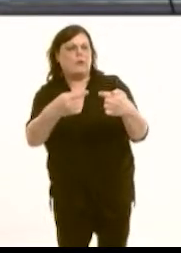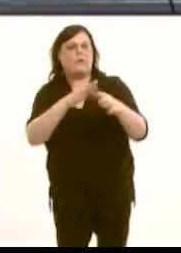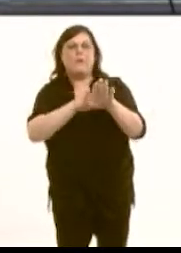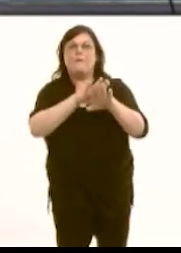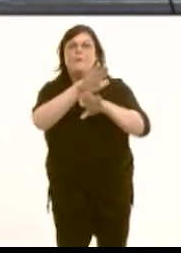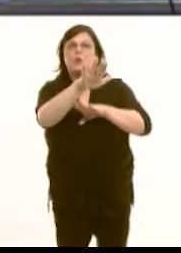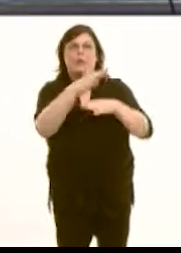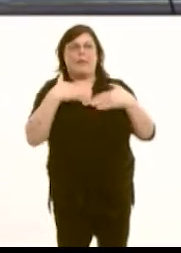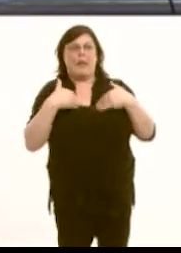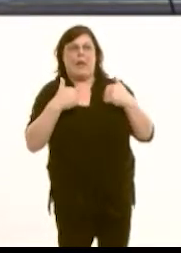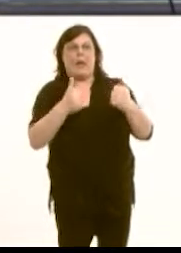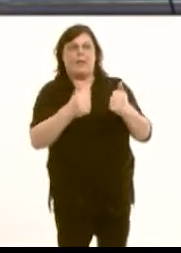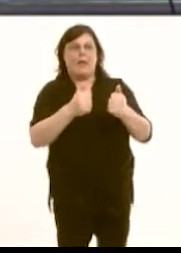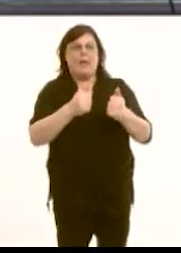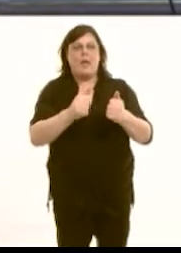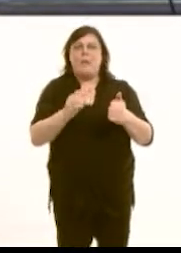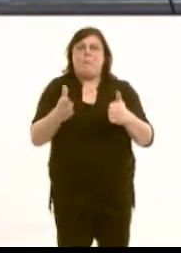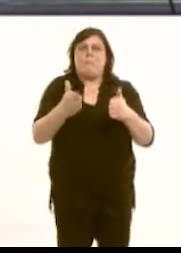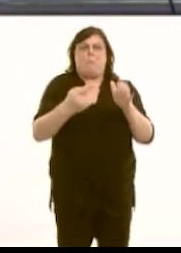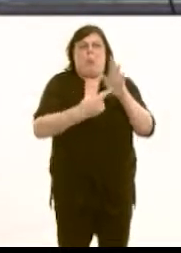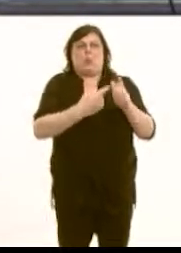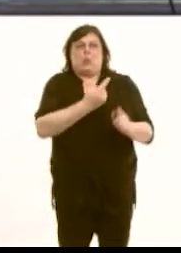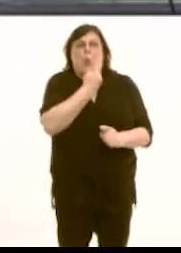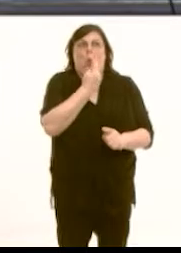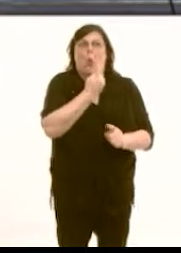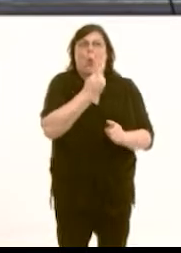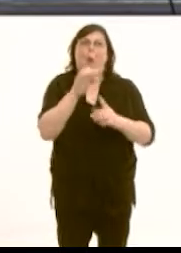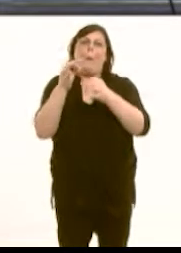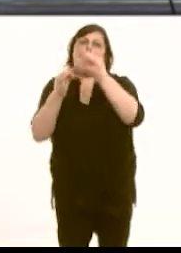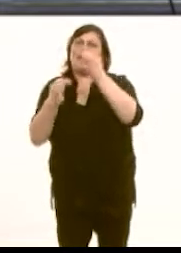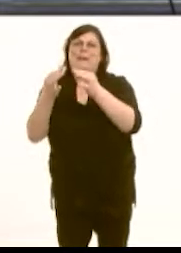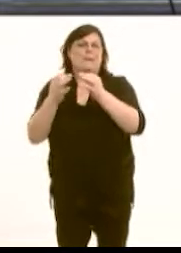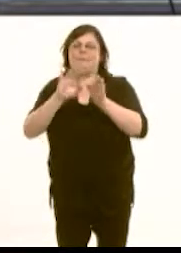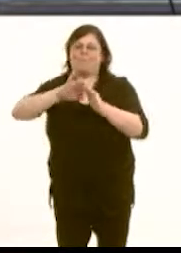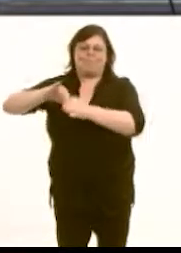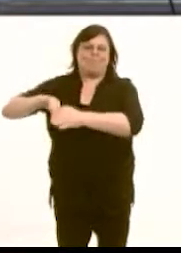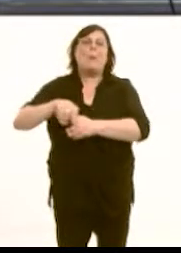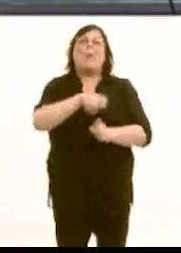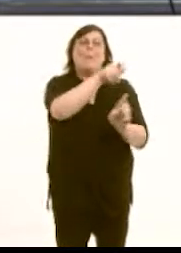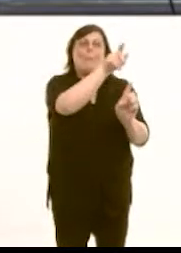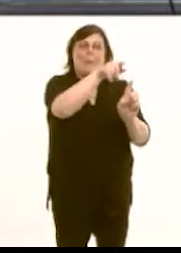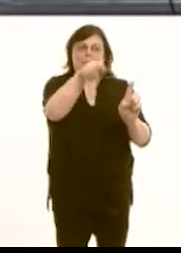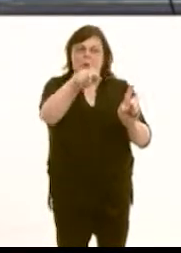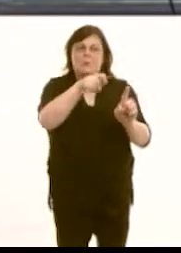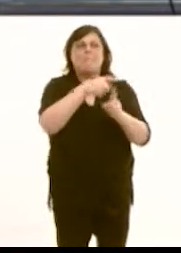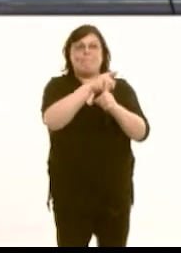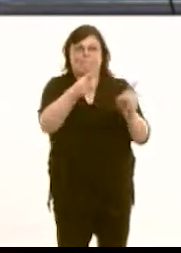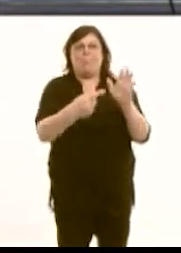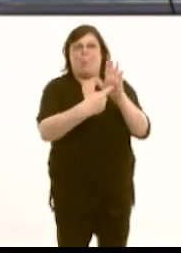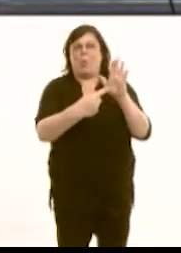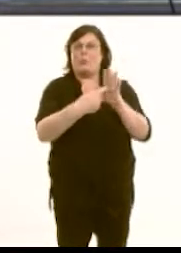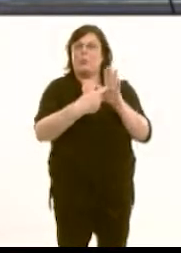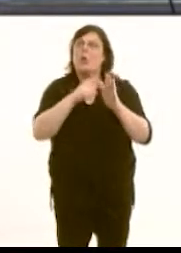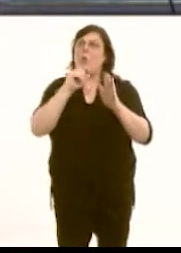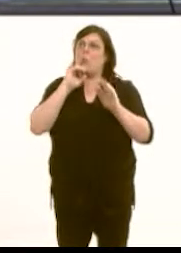to put patients not politics first. Will you recommit this afternoon to supporting our idea of a cross-party commission to look